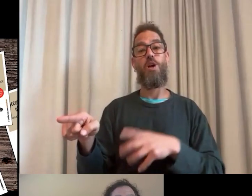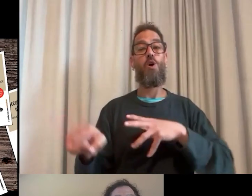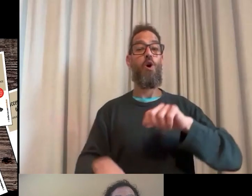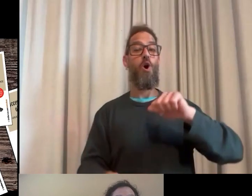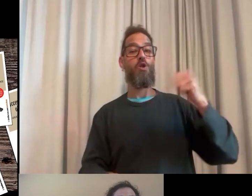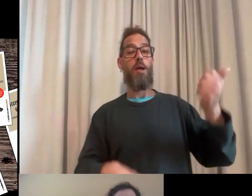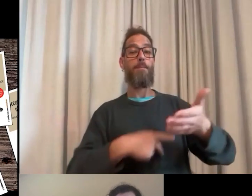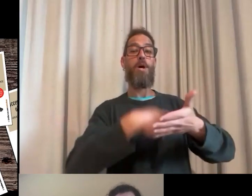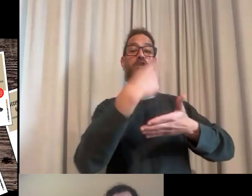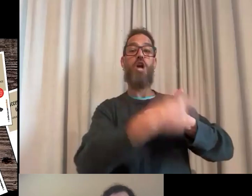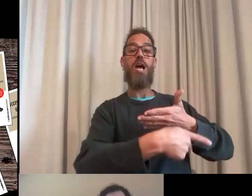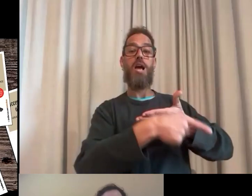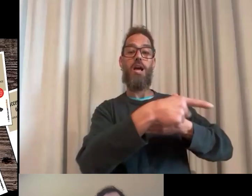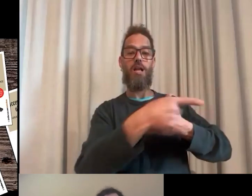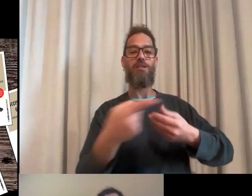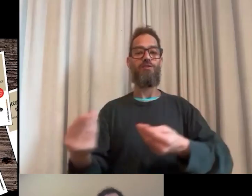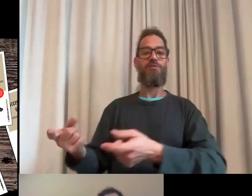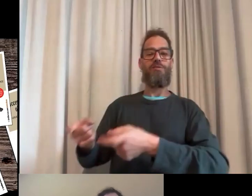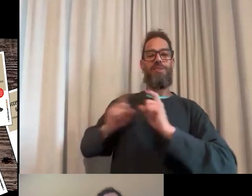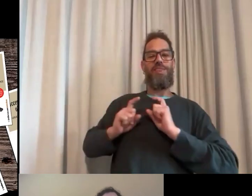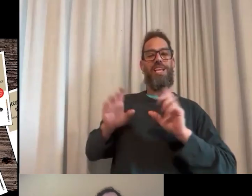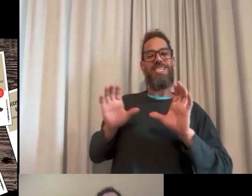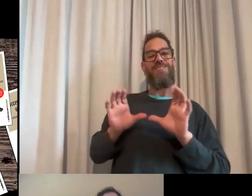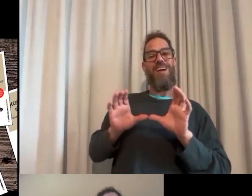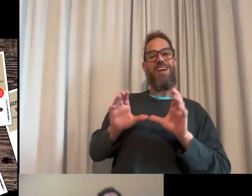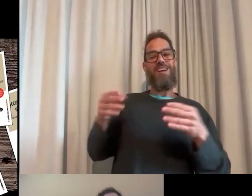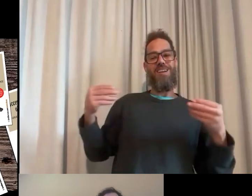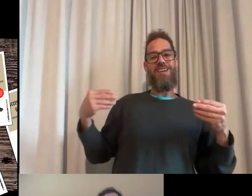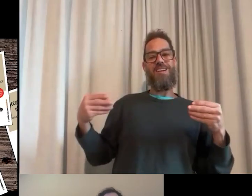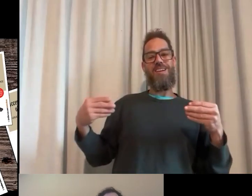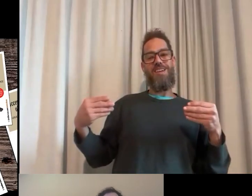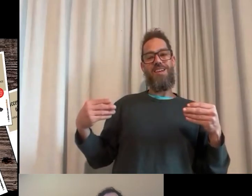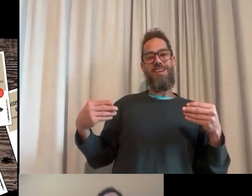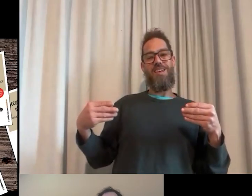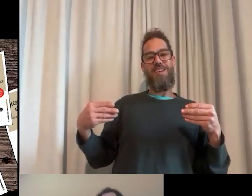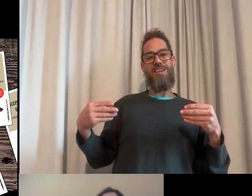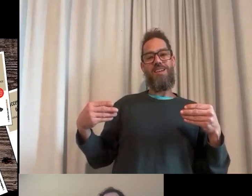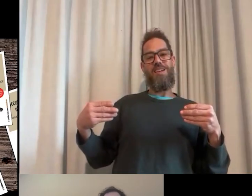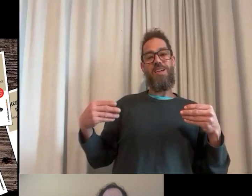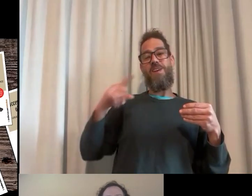Now, for certification programs, that's something else. And so that's a big question, but what